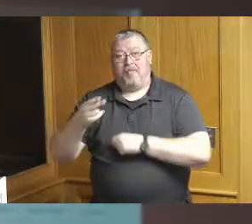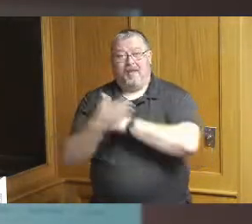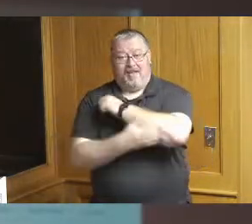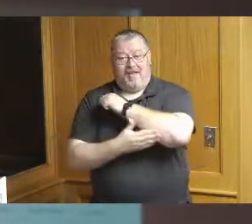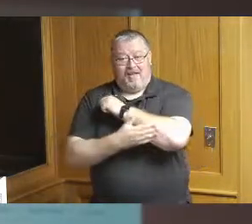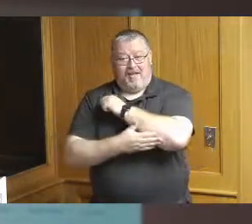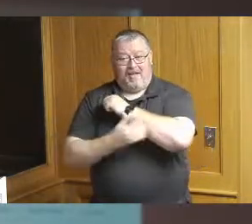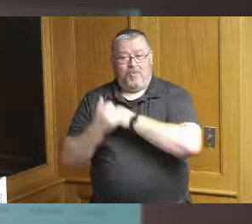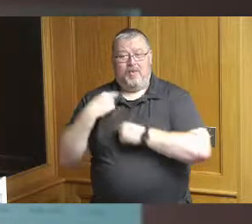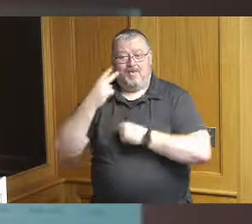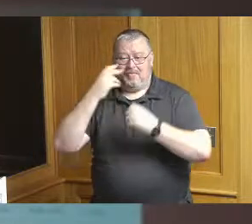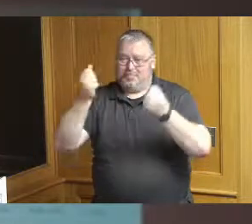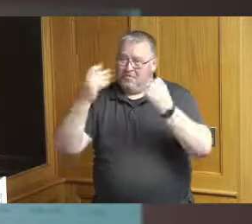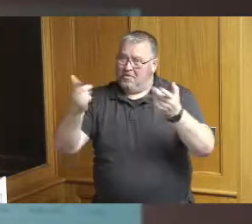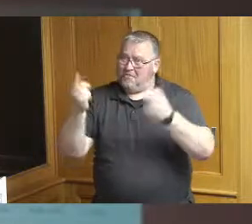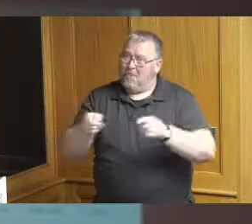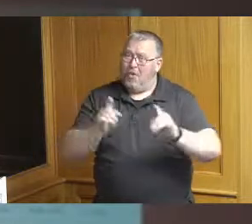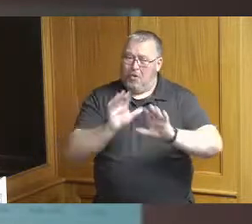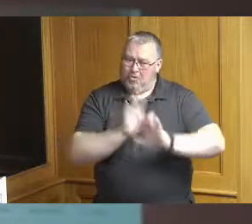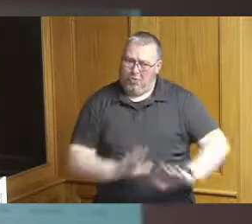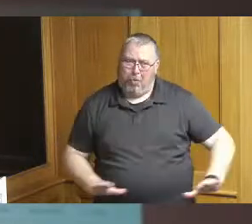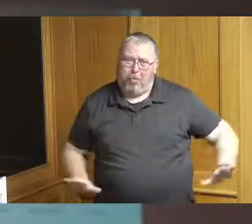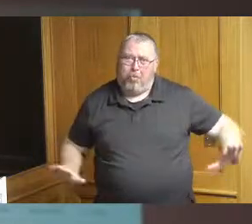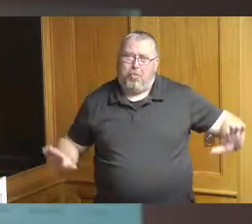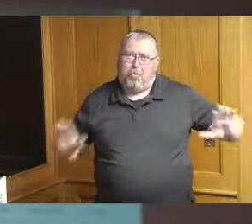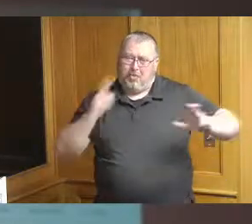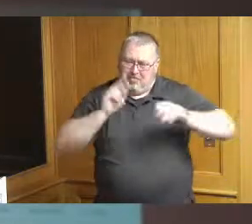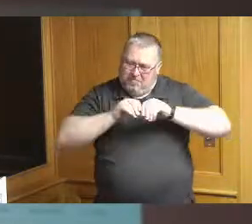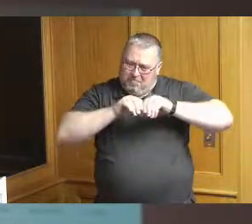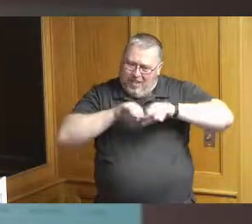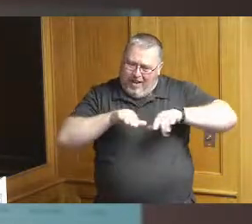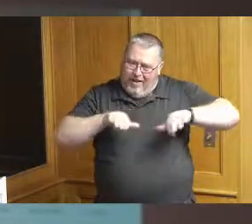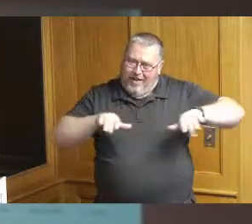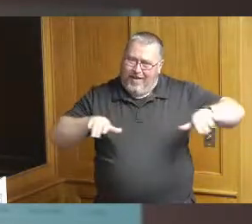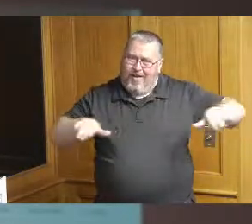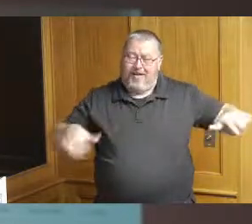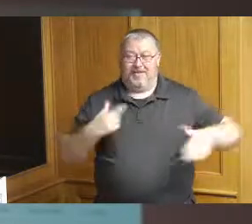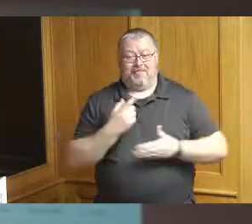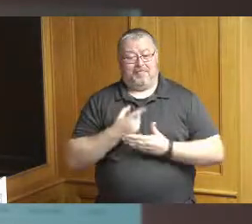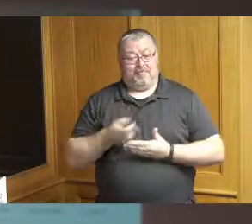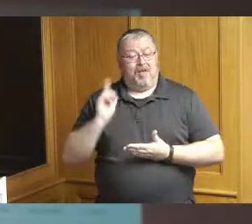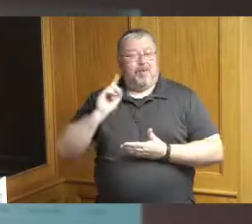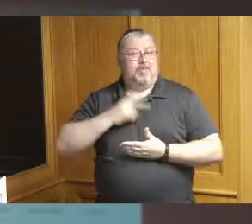high incidence of cova 19 or high spread just last week we are substantial spread so we're